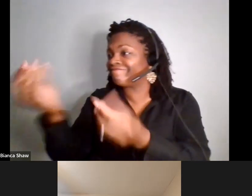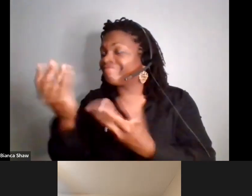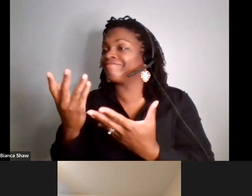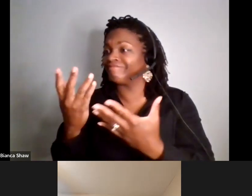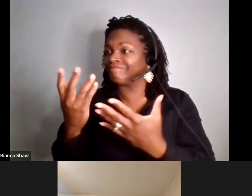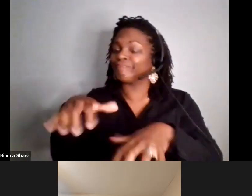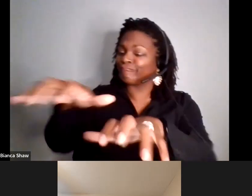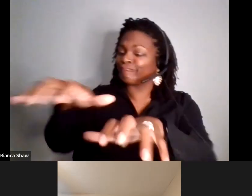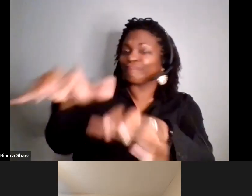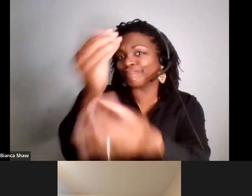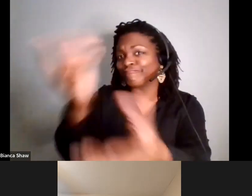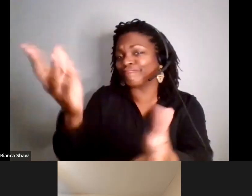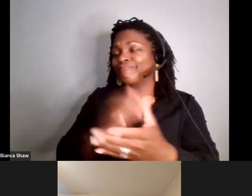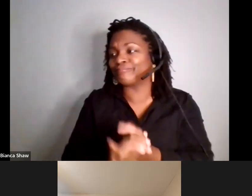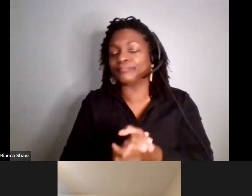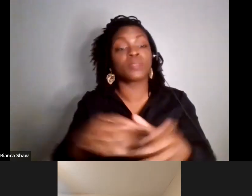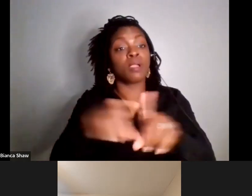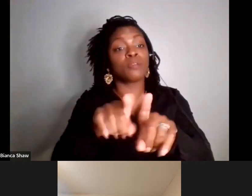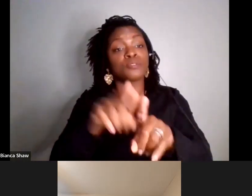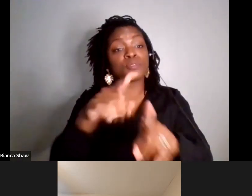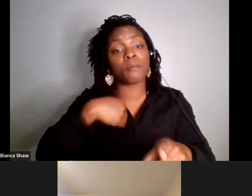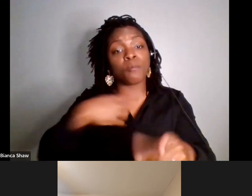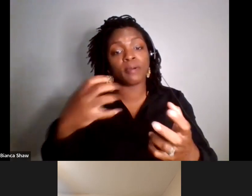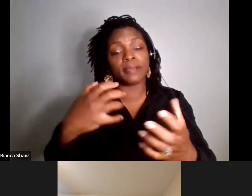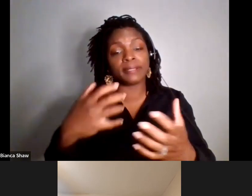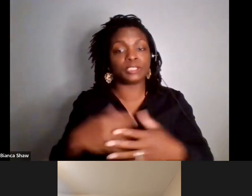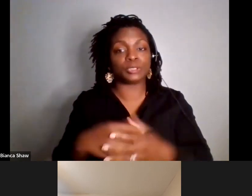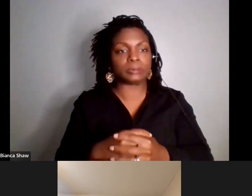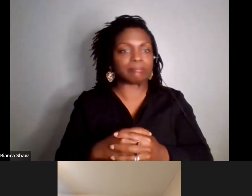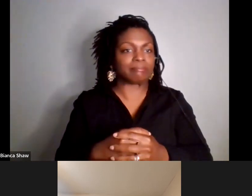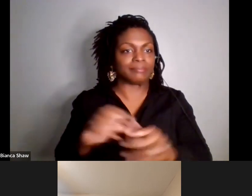I can also just wanna take the opportunity, which I have not done so yet.